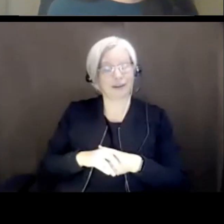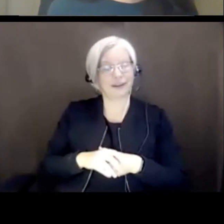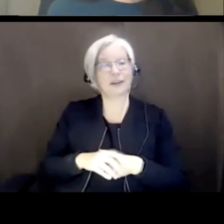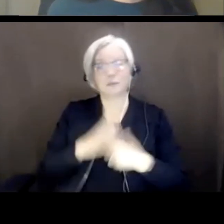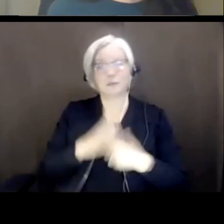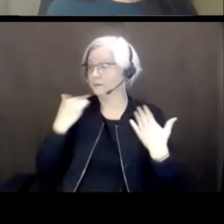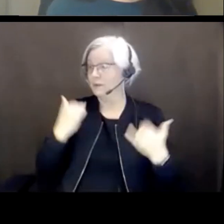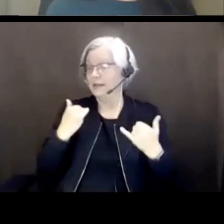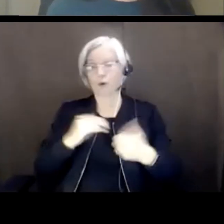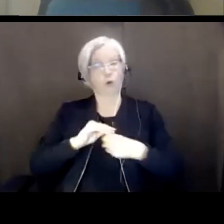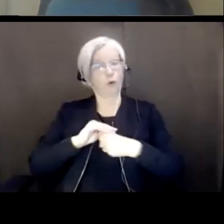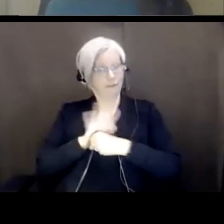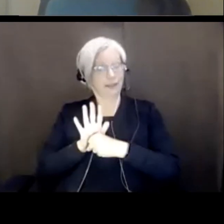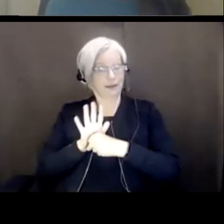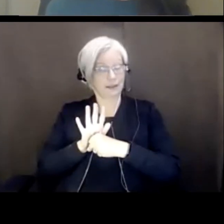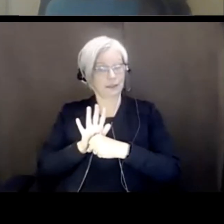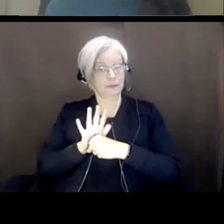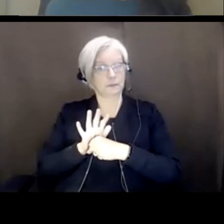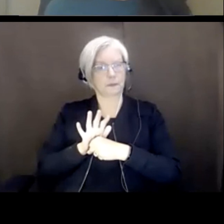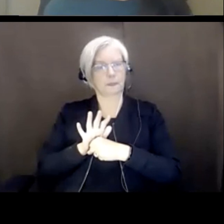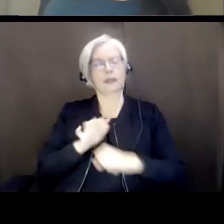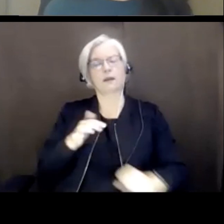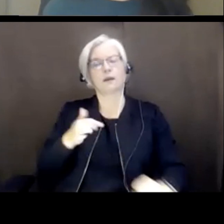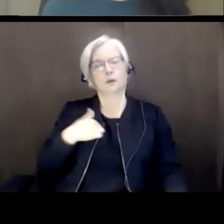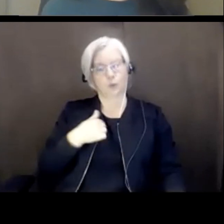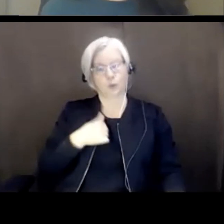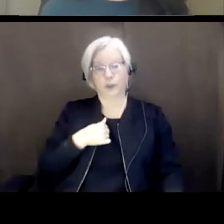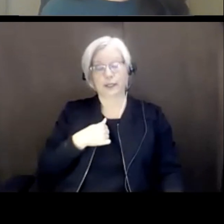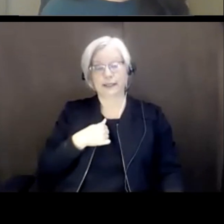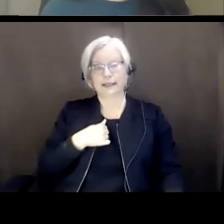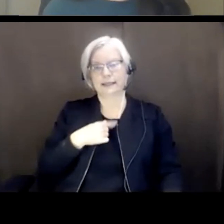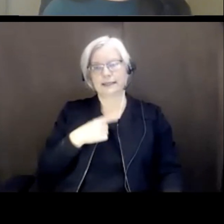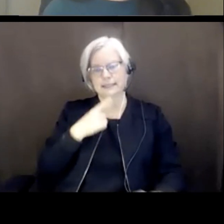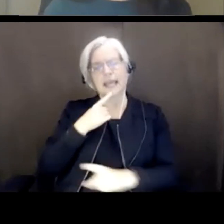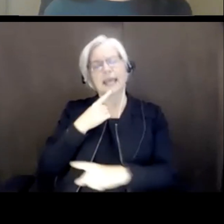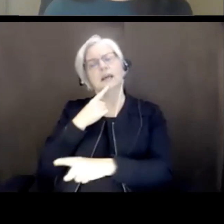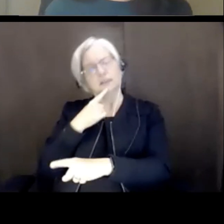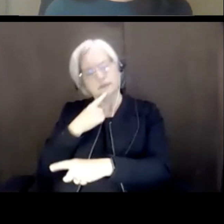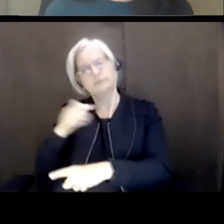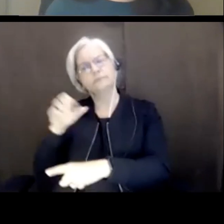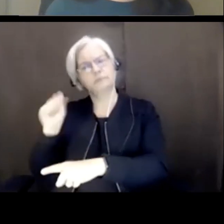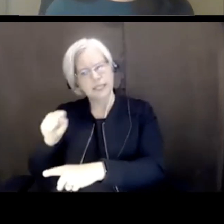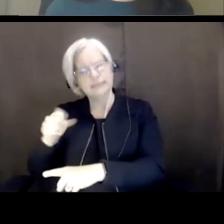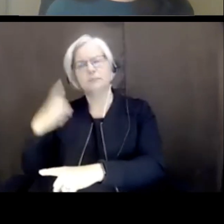TO SAY YOU KNOW YES, THERE NEEDS TO BE SAFETY PRECAUTIONS AND SAFETY MEASURES PUT IN PLACE